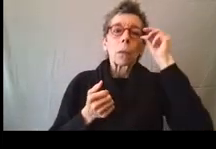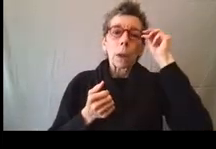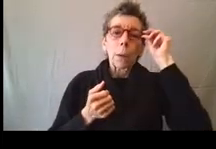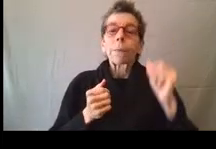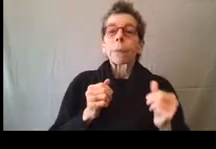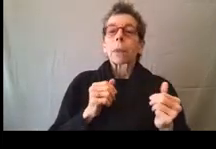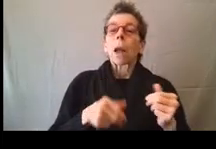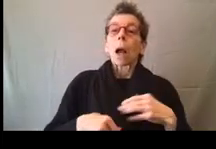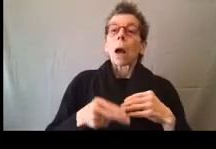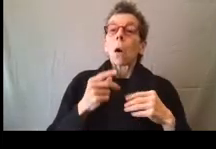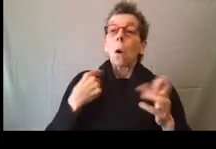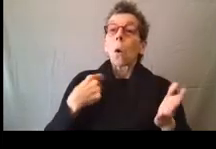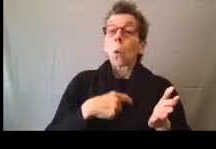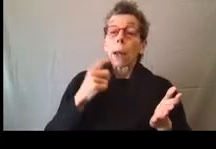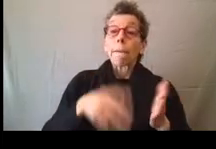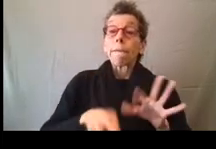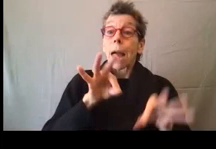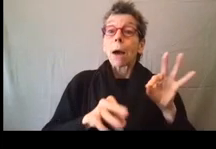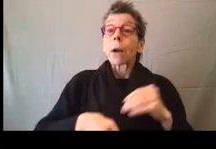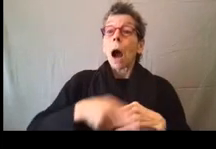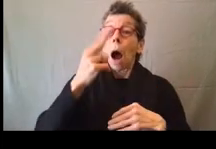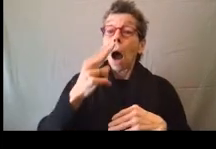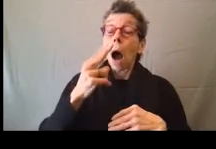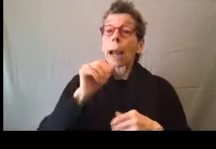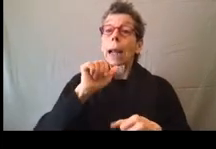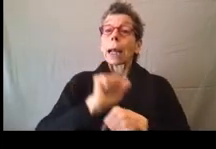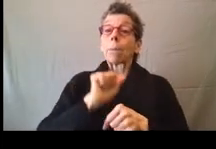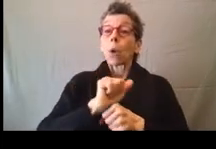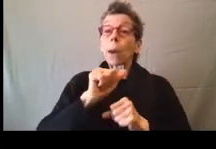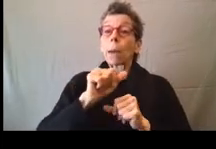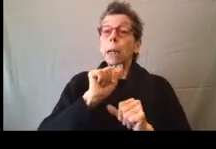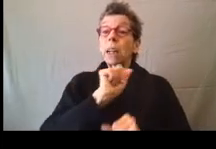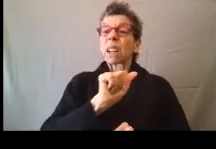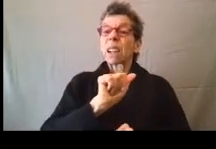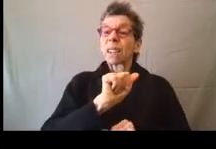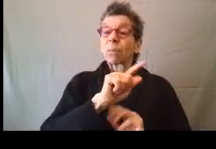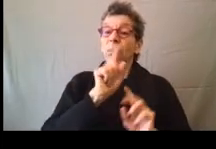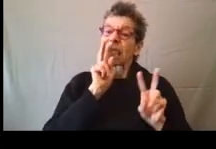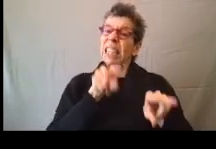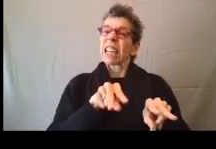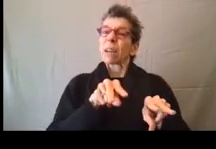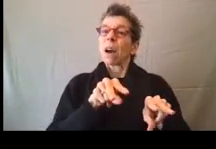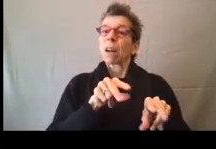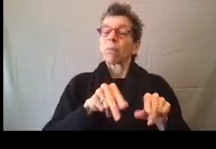high levels of employment stigma are related to negative attitudes toward disability; in